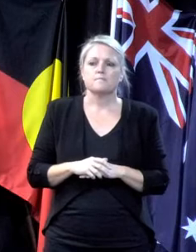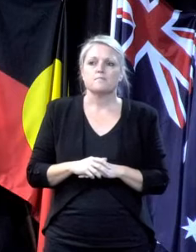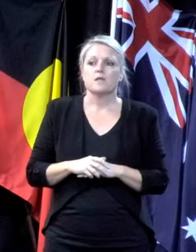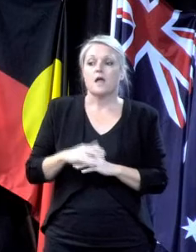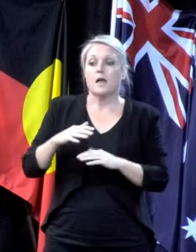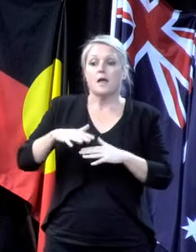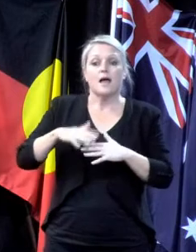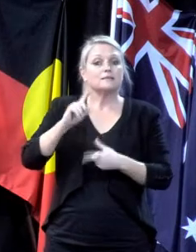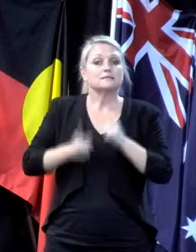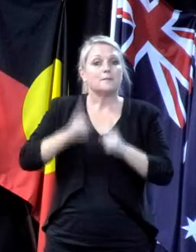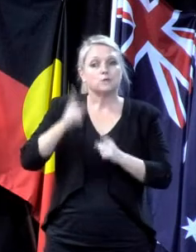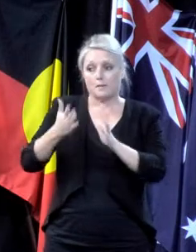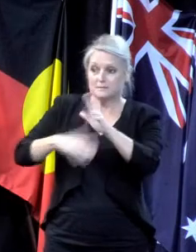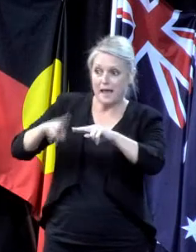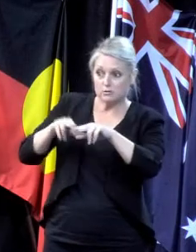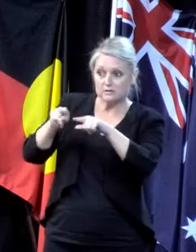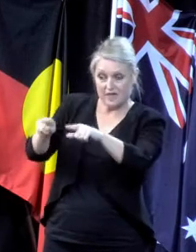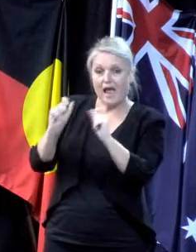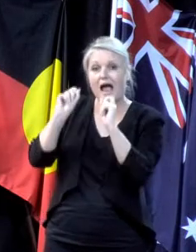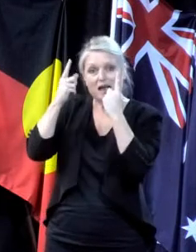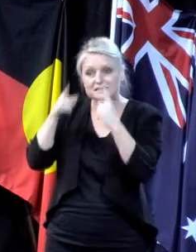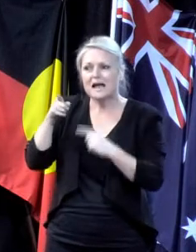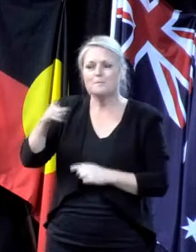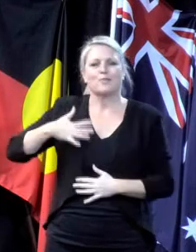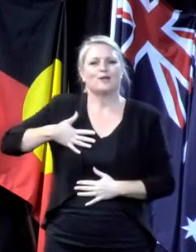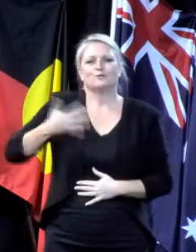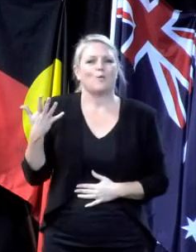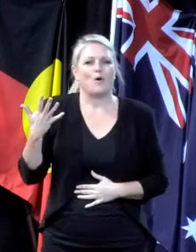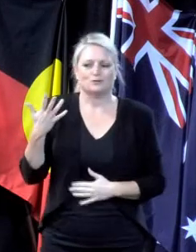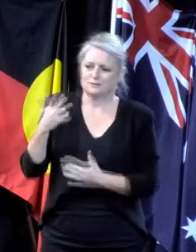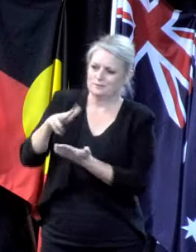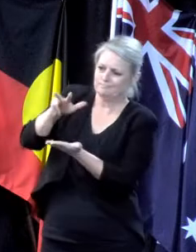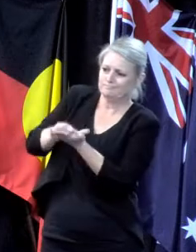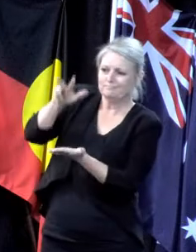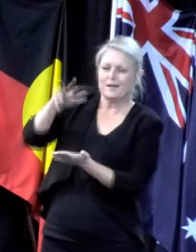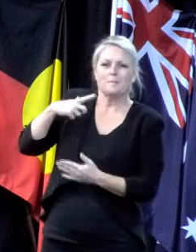but choose not to have their child labelled or don’t have the means to go to a specialist medical staff